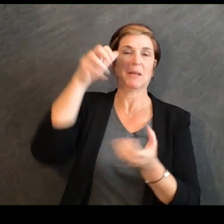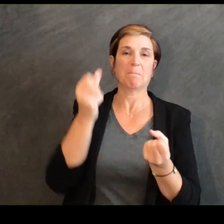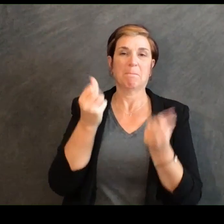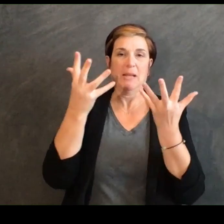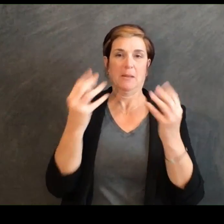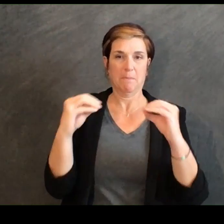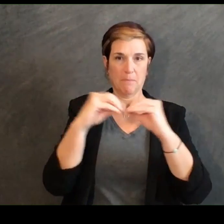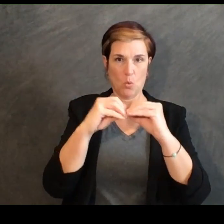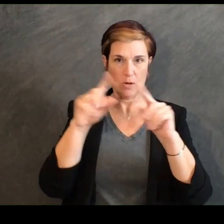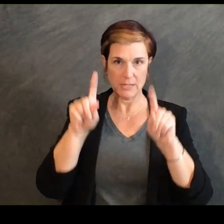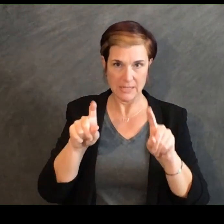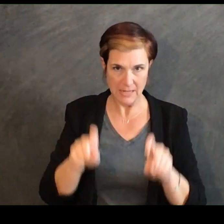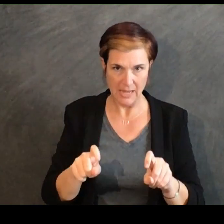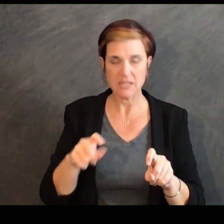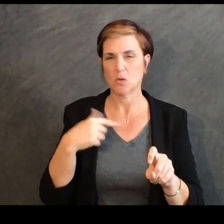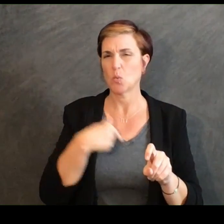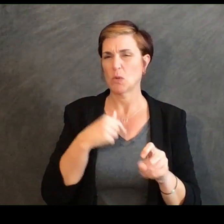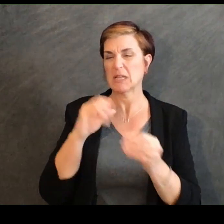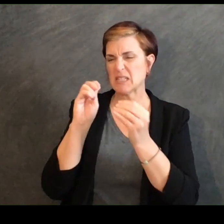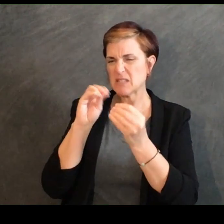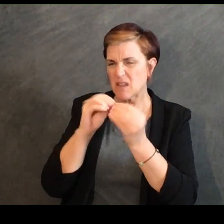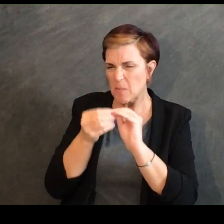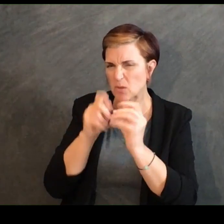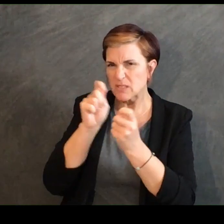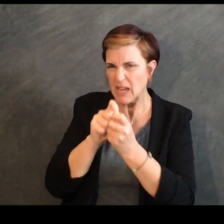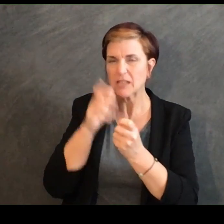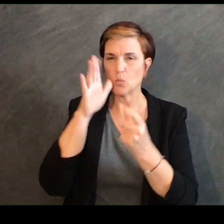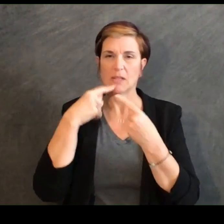night I want to thank Roche great company for